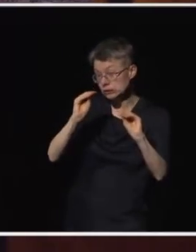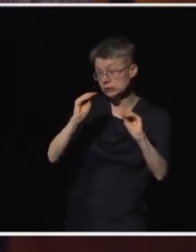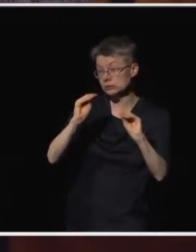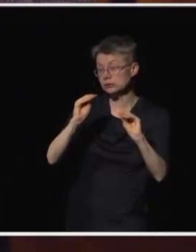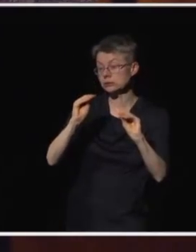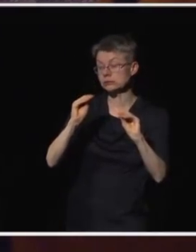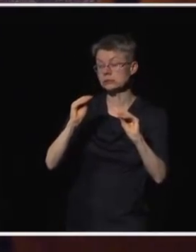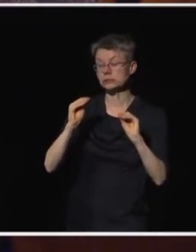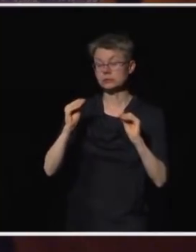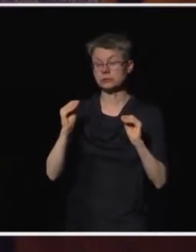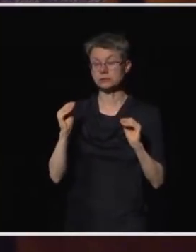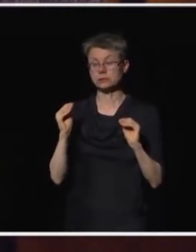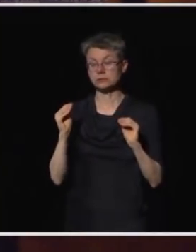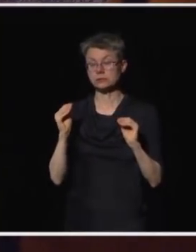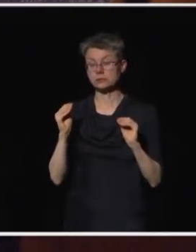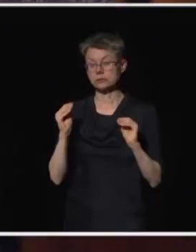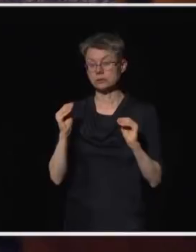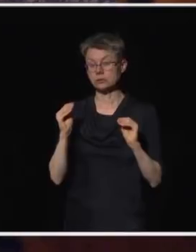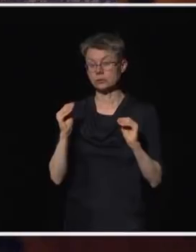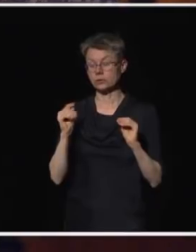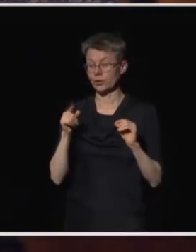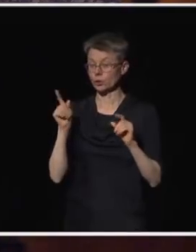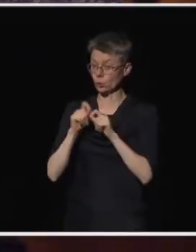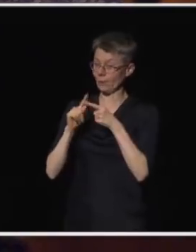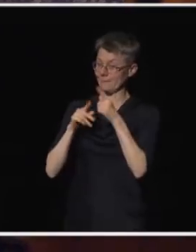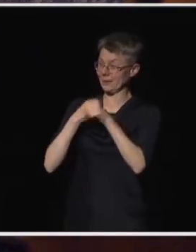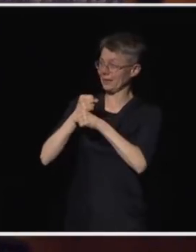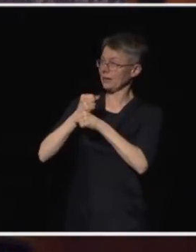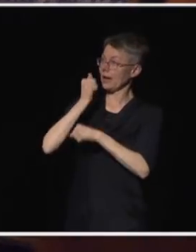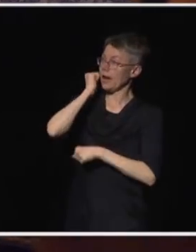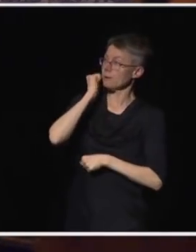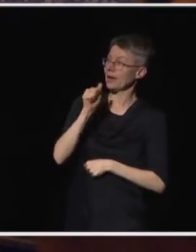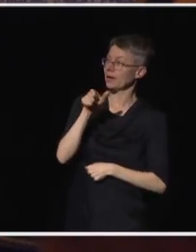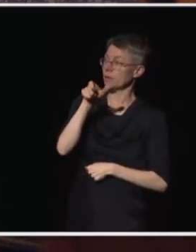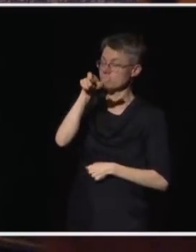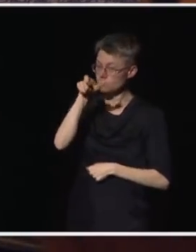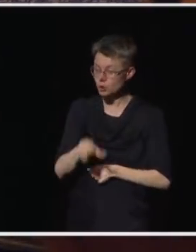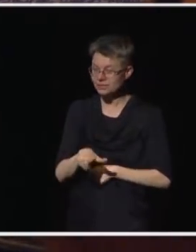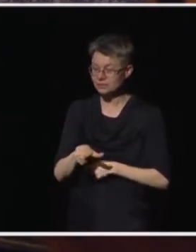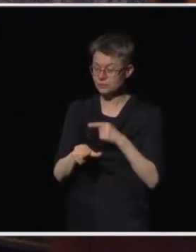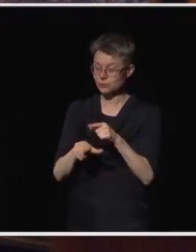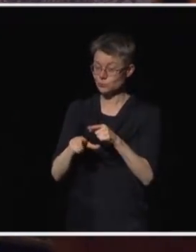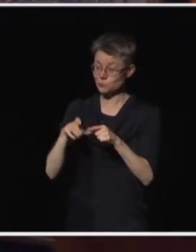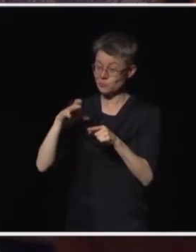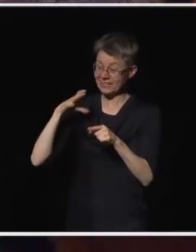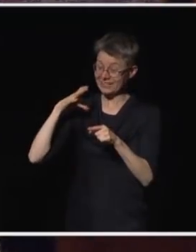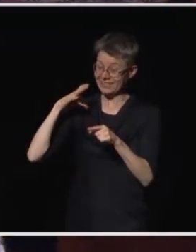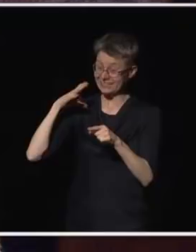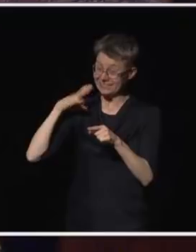And was that like -- you being a black person, is that a necessity to that kind of humility?